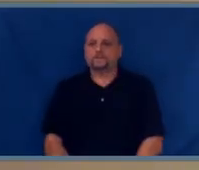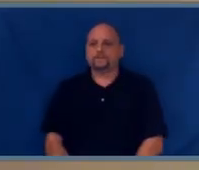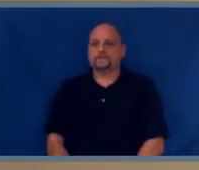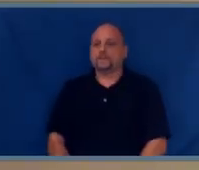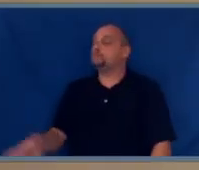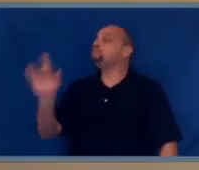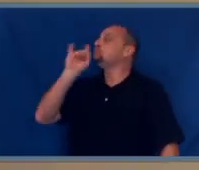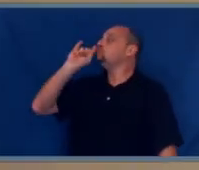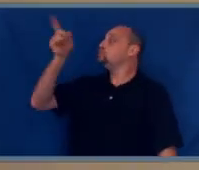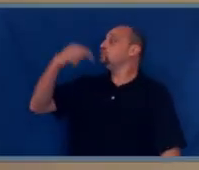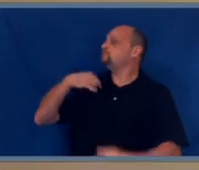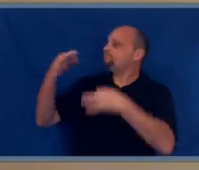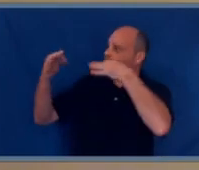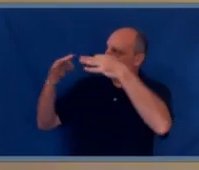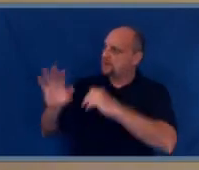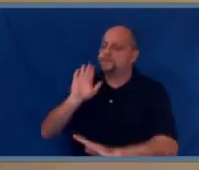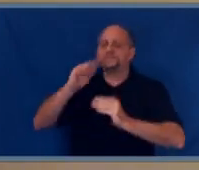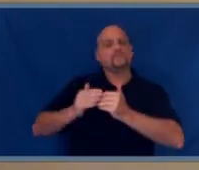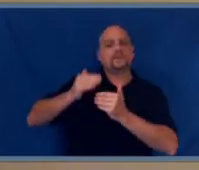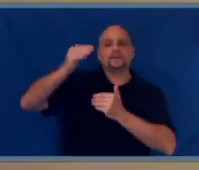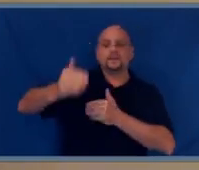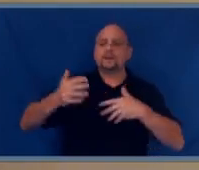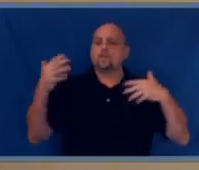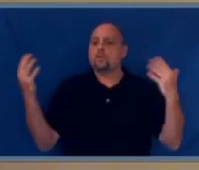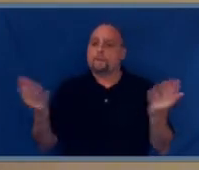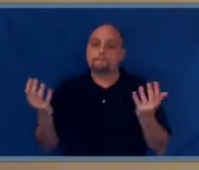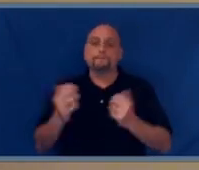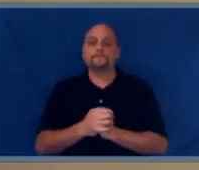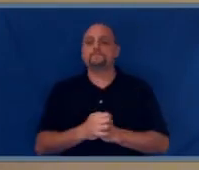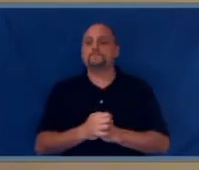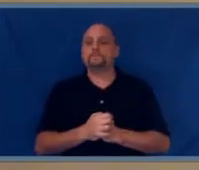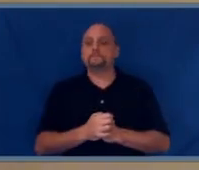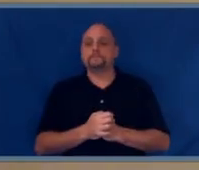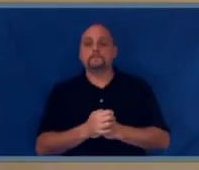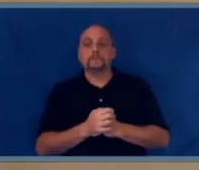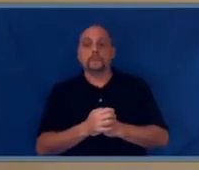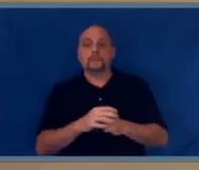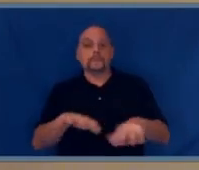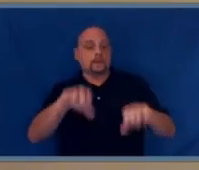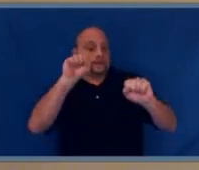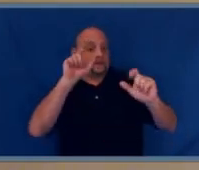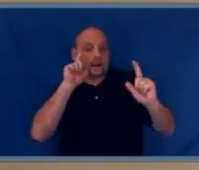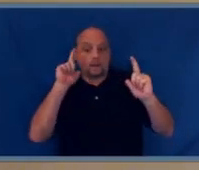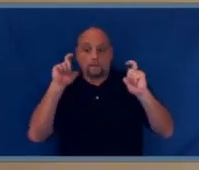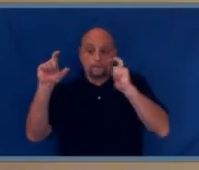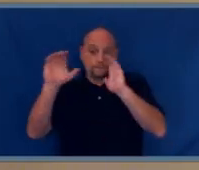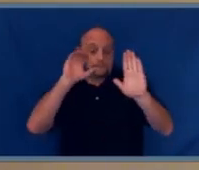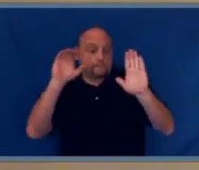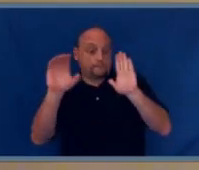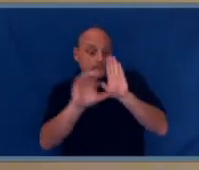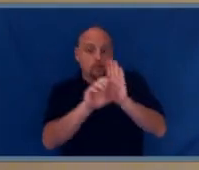LANDS ON EARTH. ABSOLUTELY. THE NEXT STEP IS TO TAKE IMAGES